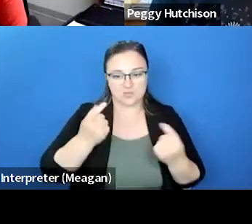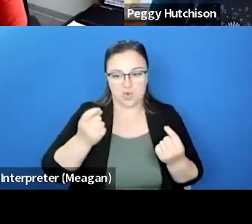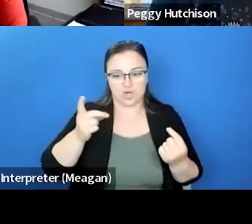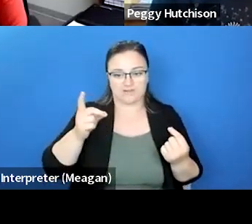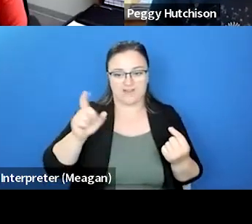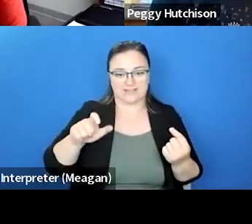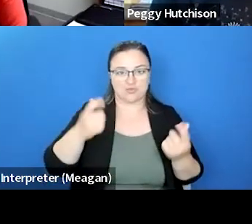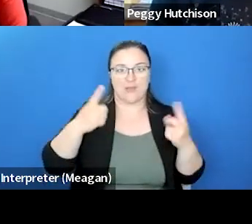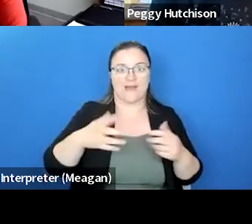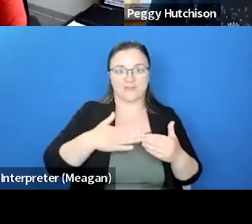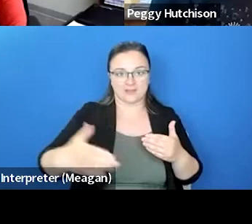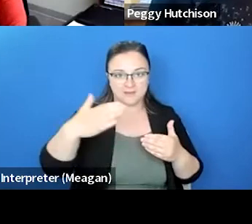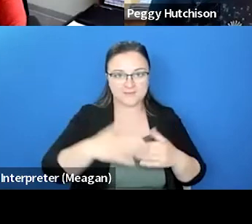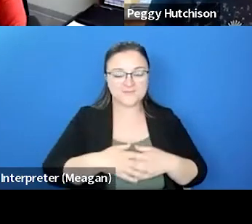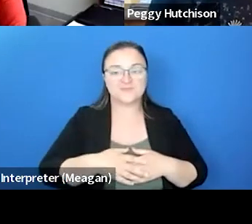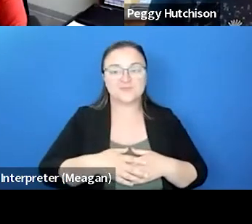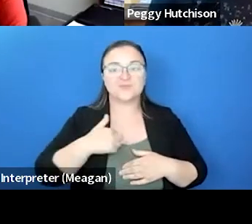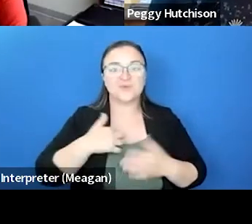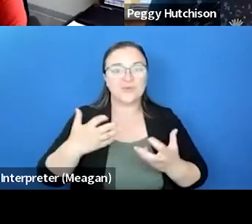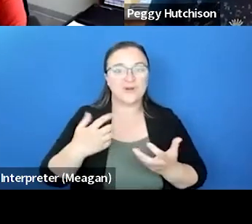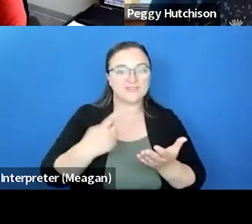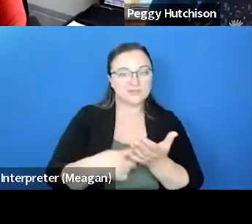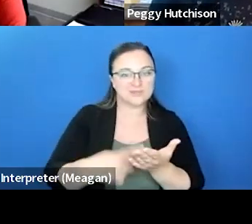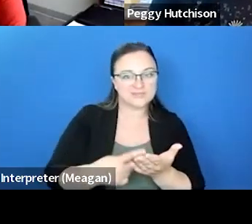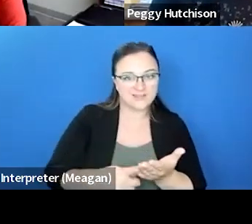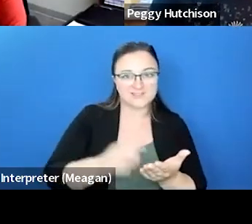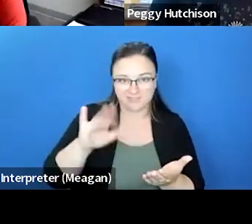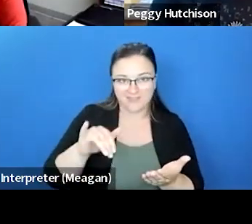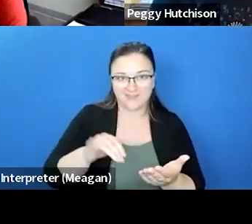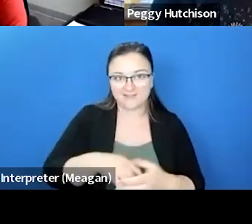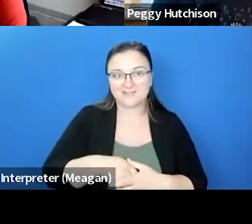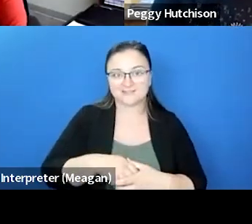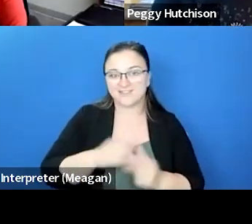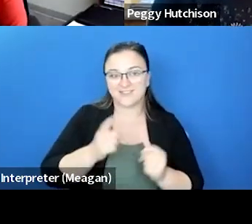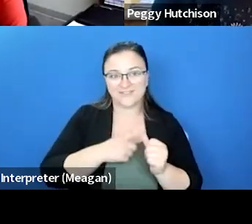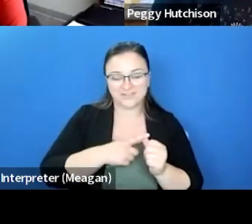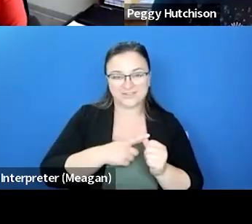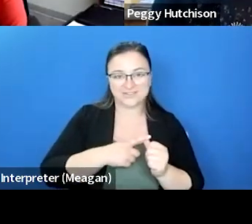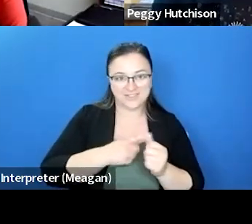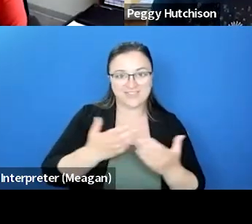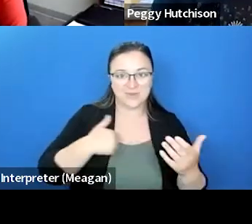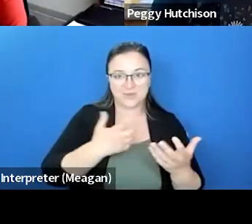And so I wanted for us to spend some time talking about that as sort of the first area and I'm, I will go ahead and open it up